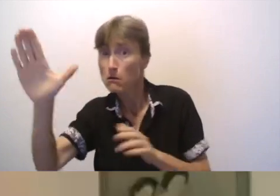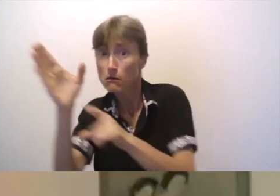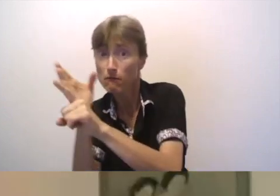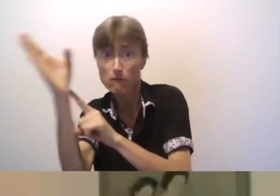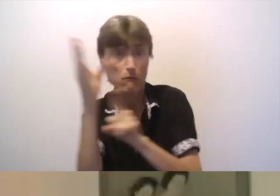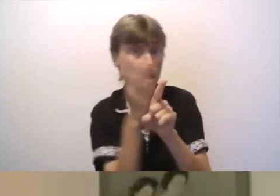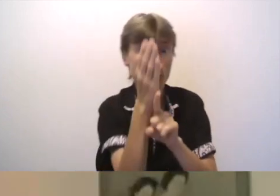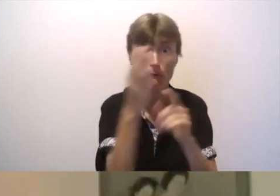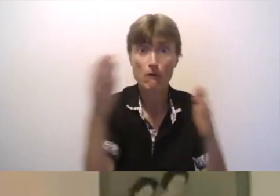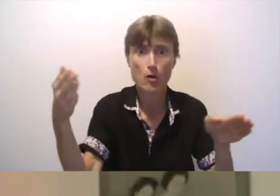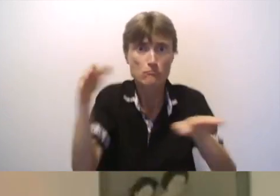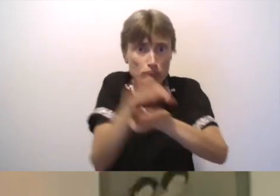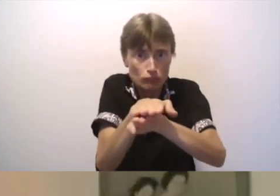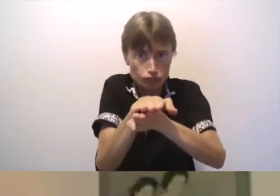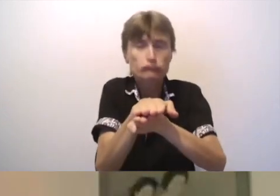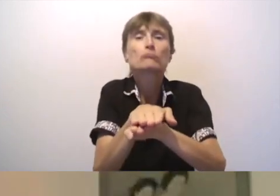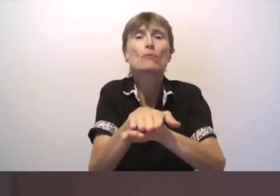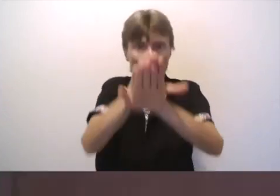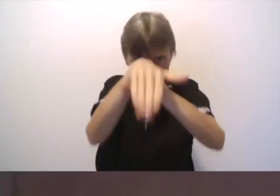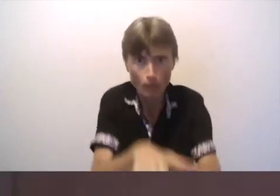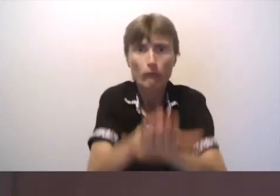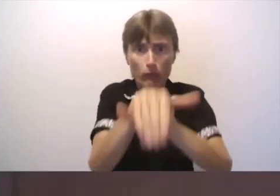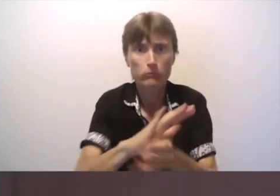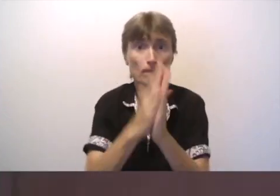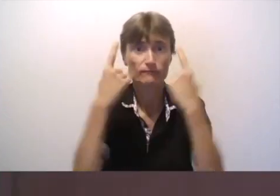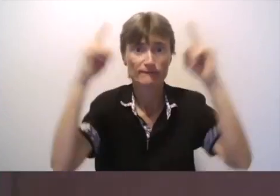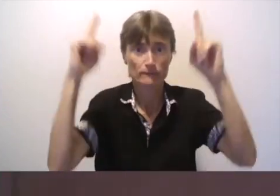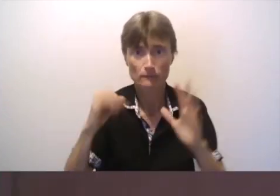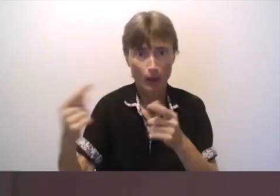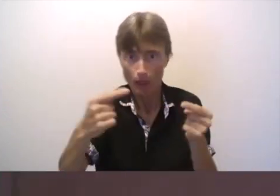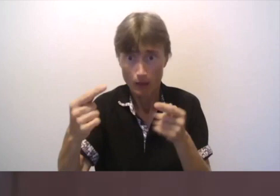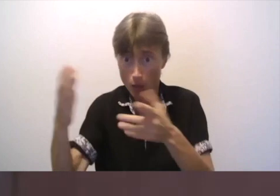you go for cleanup okay no go for it no you go now i was just going to say